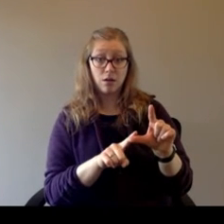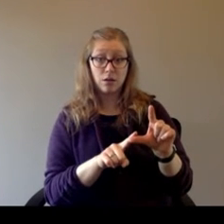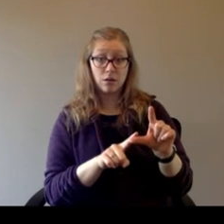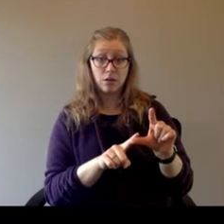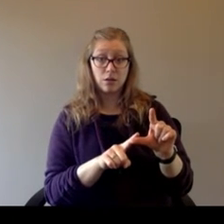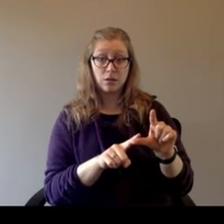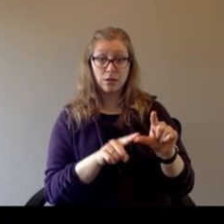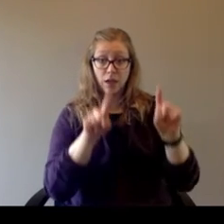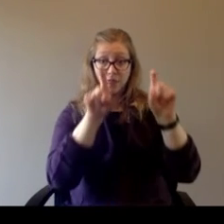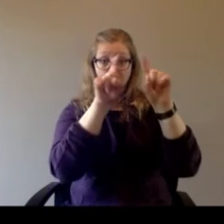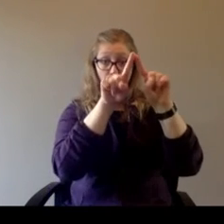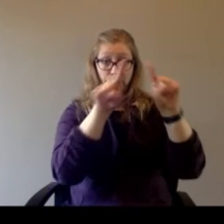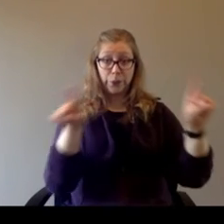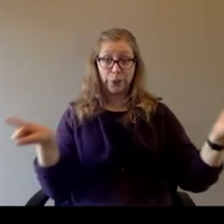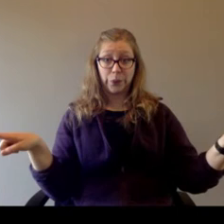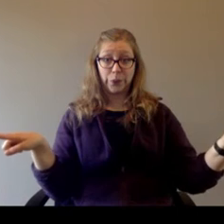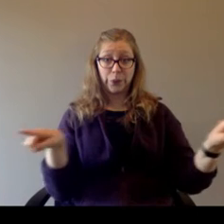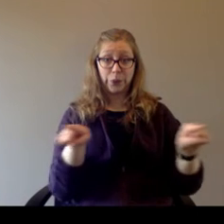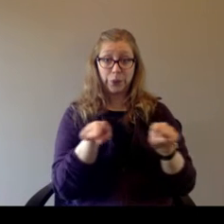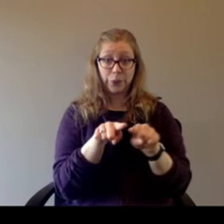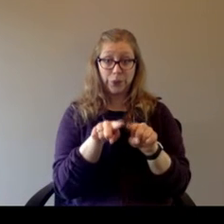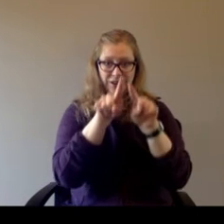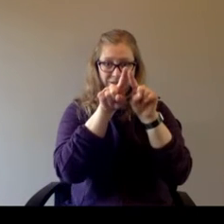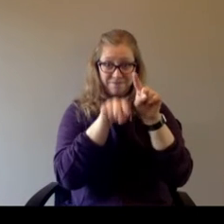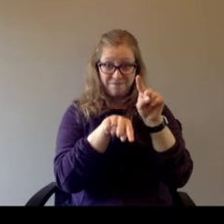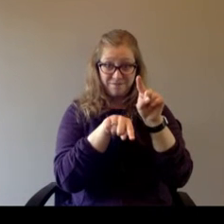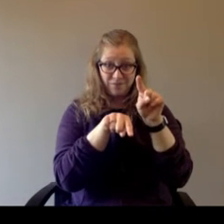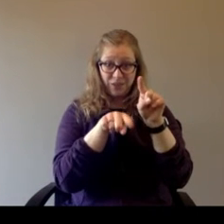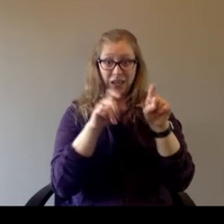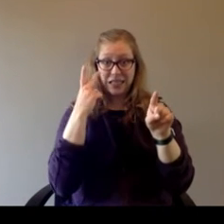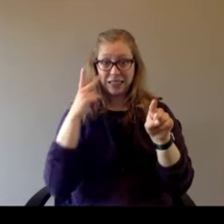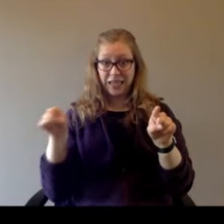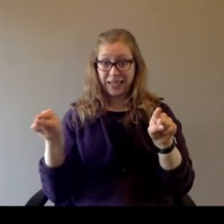21.6 for G. I also can see that